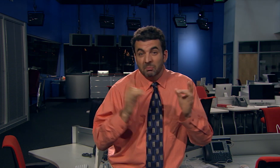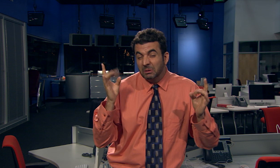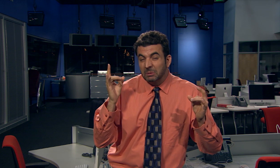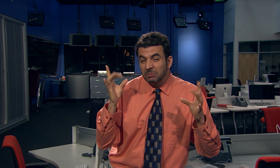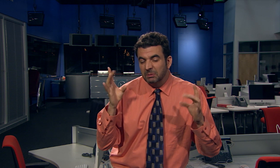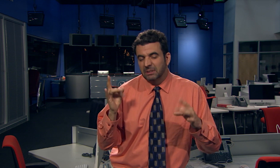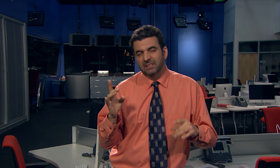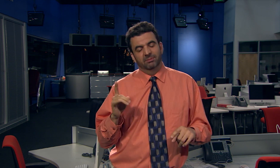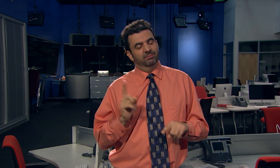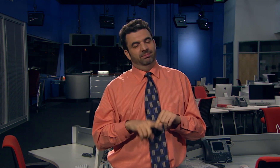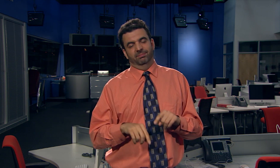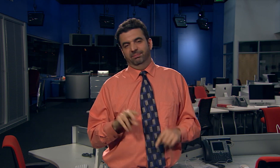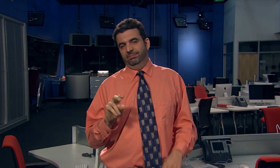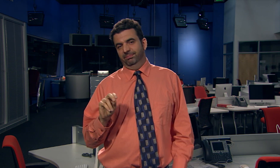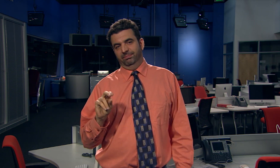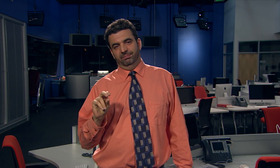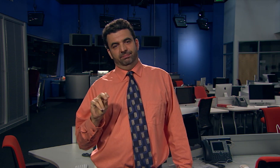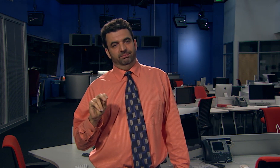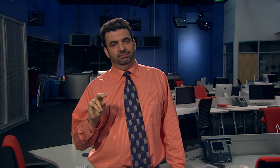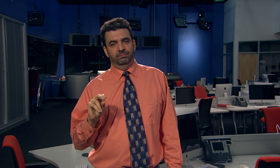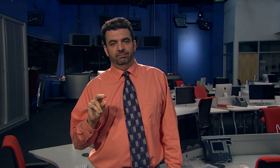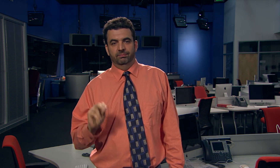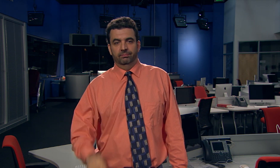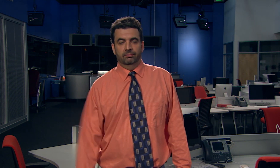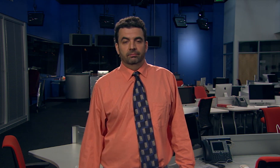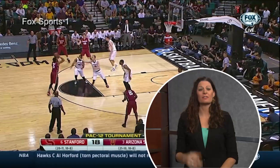UNLIKELY THEY WOULD HAVE SIGNED BETTER PLAYERS ANYWAY.